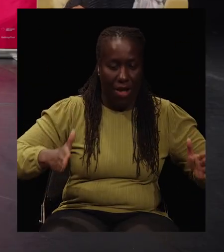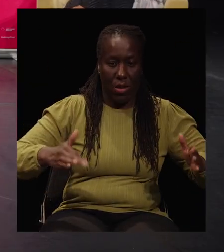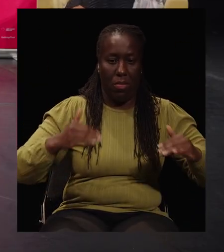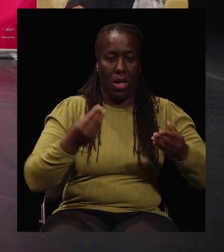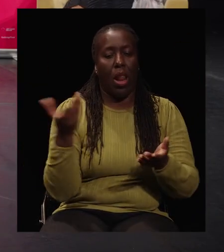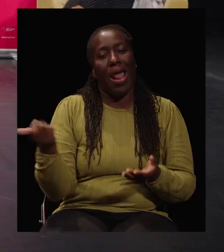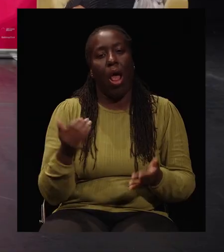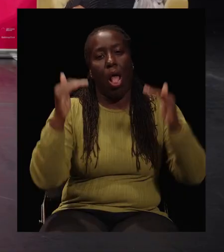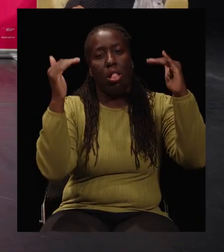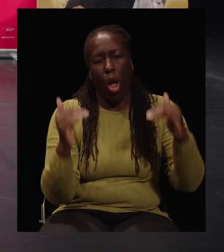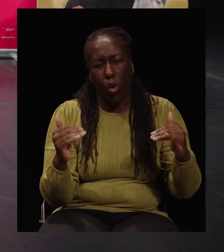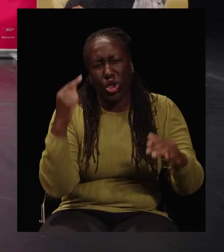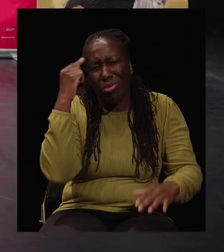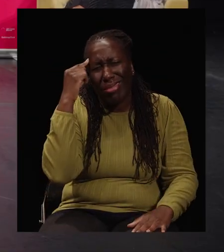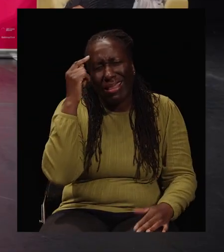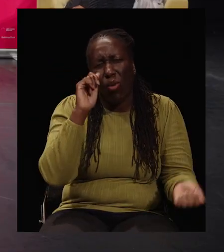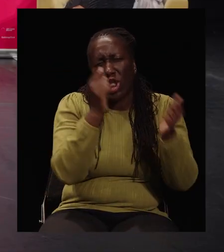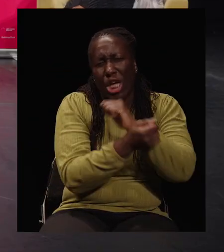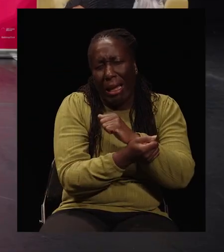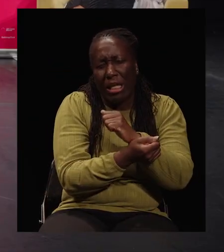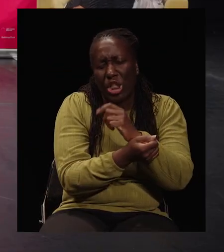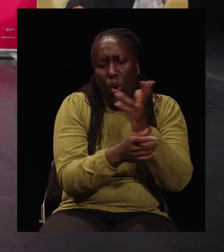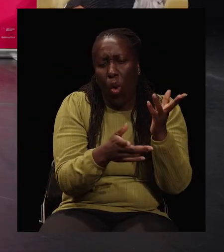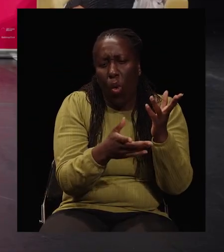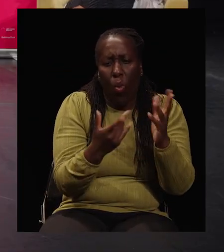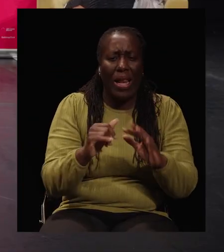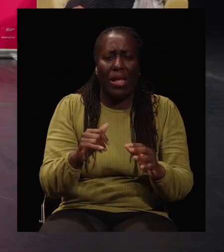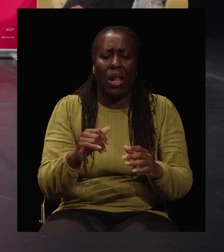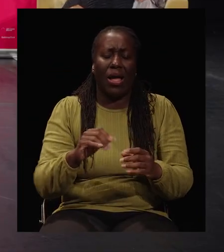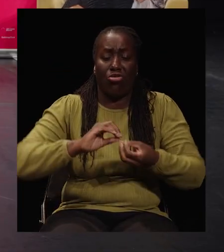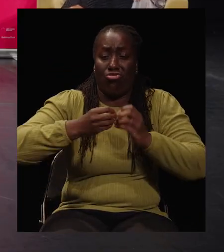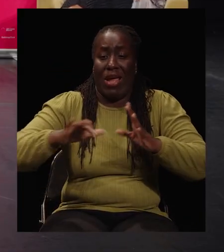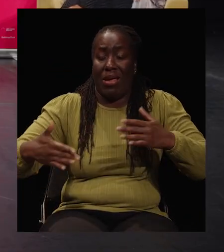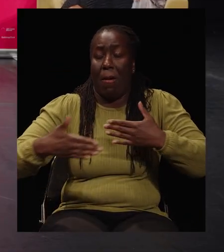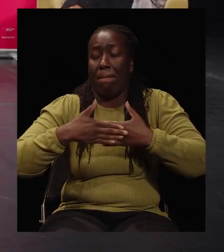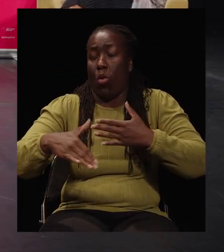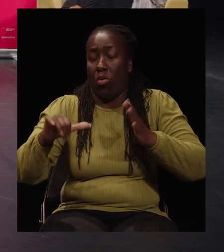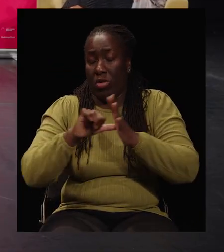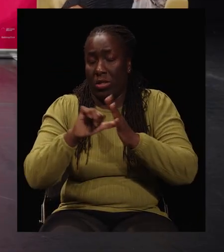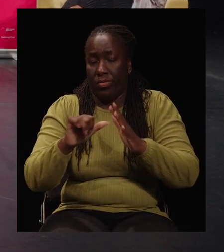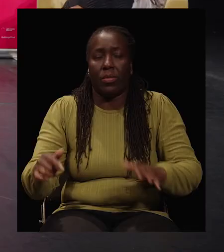do you think that would change the landscape? Do you think that would work? Or would that cause more resentment and more problems? It's just my take.